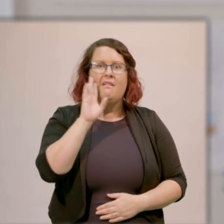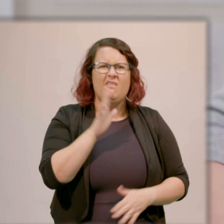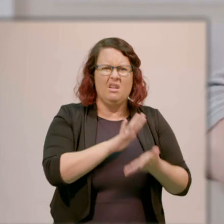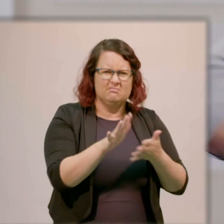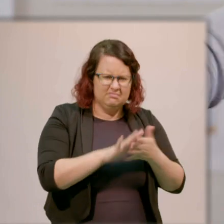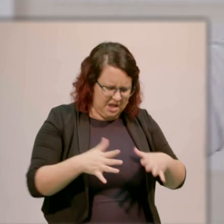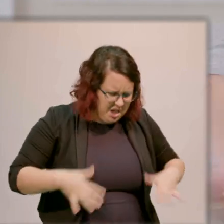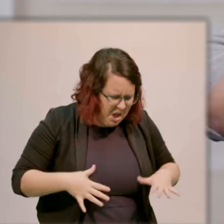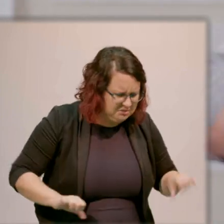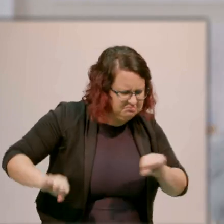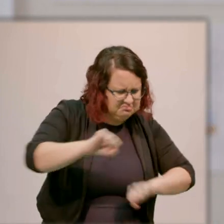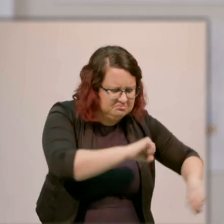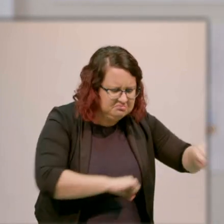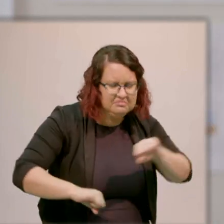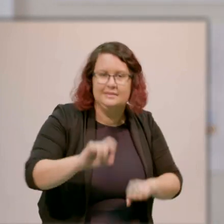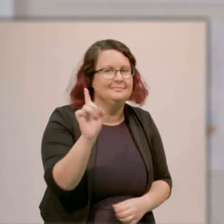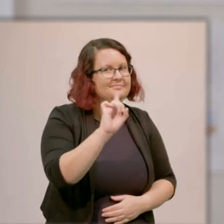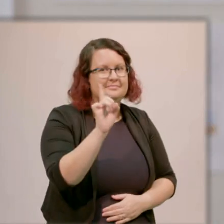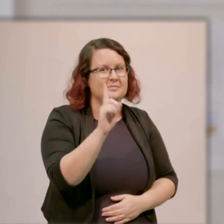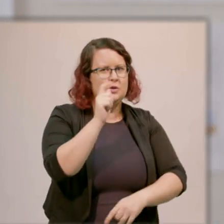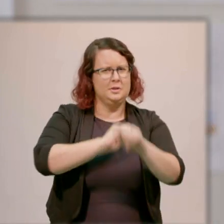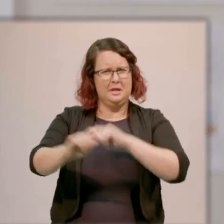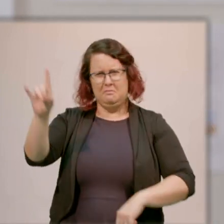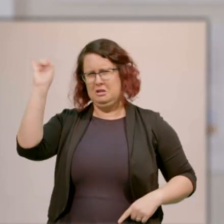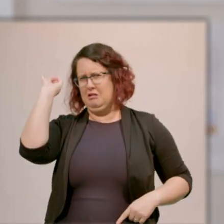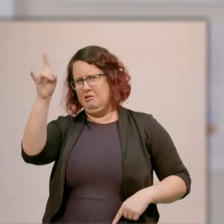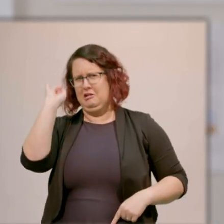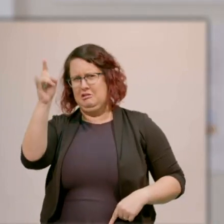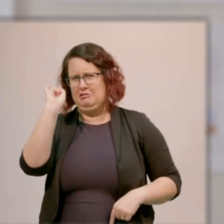scrubbing the floor. She is Cinders, the rock and roll legend,